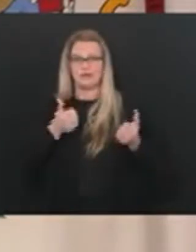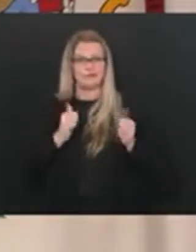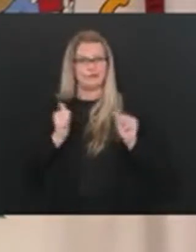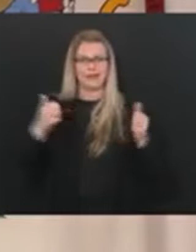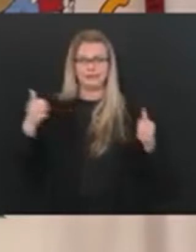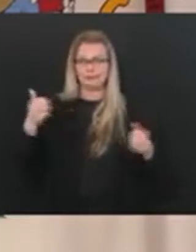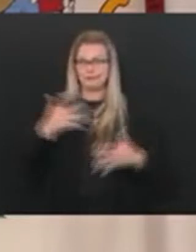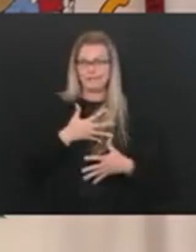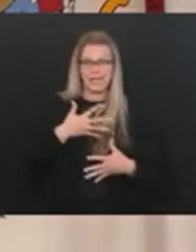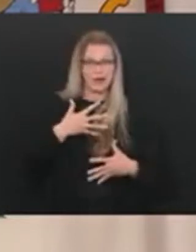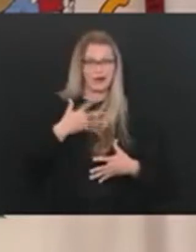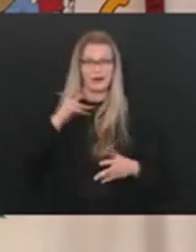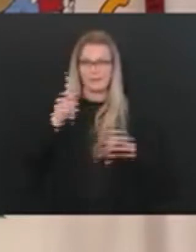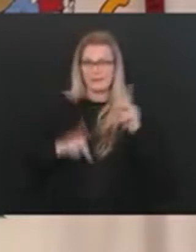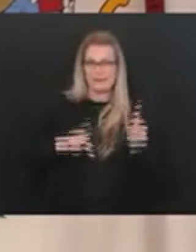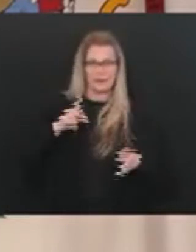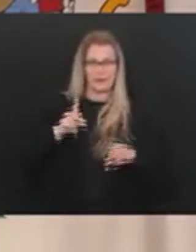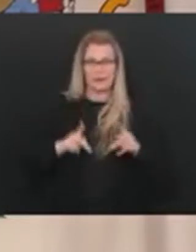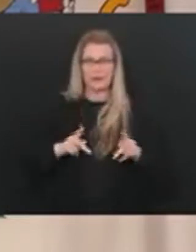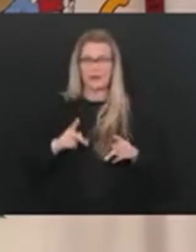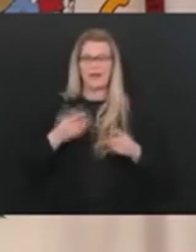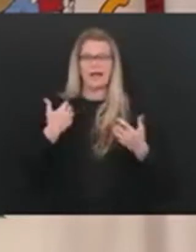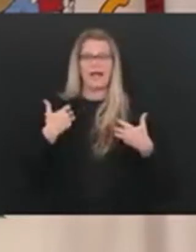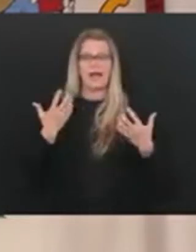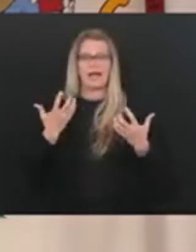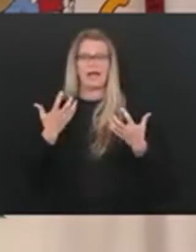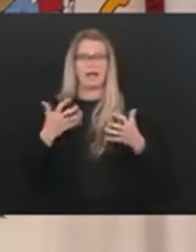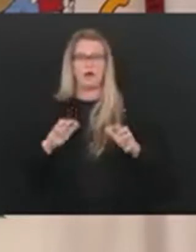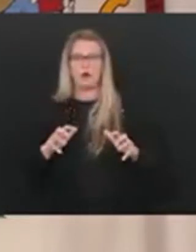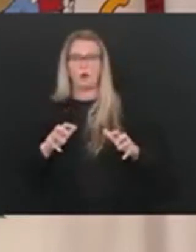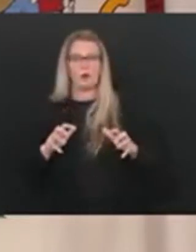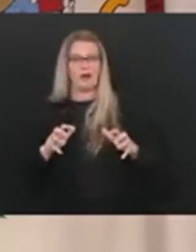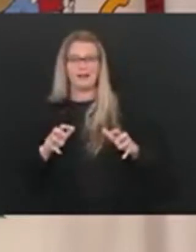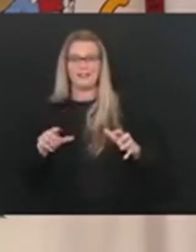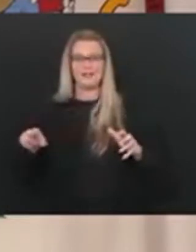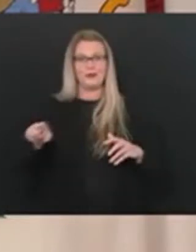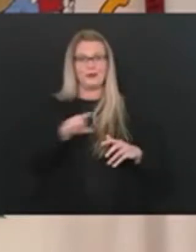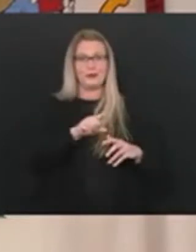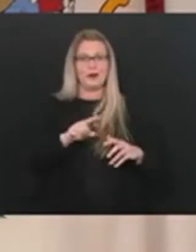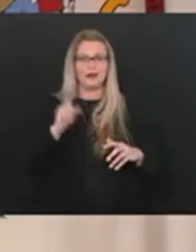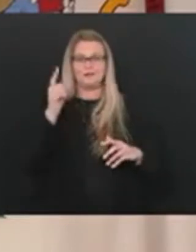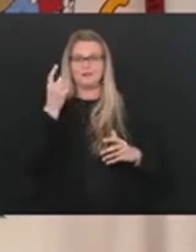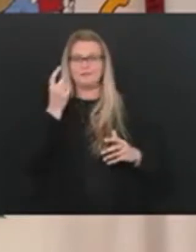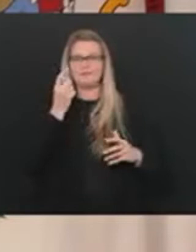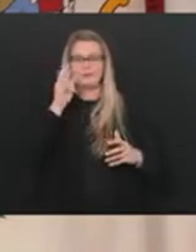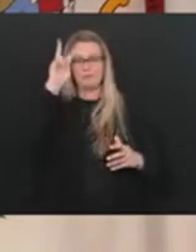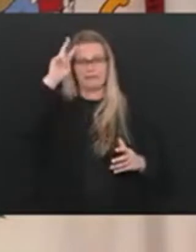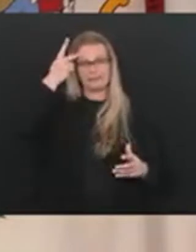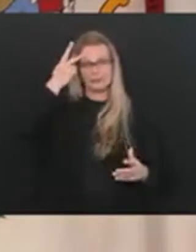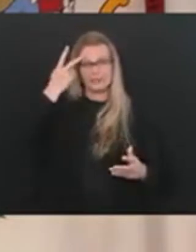NOT BE CRYING WOLF, TO NOT BE TRYING TO SCARE YOU, TO NOT BE